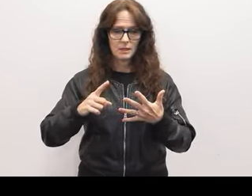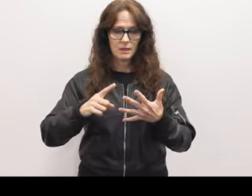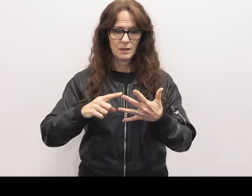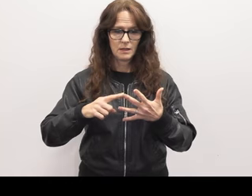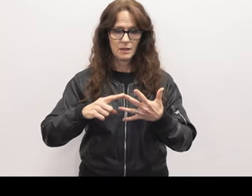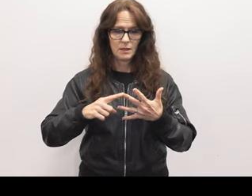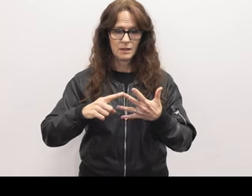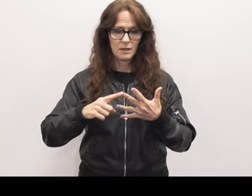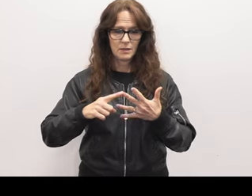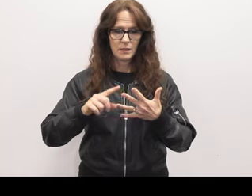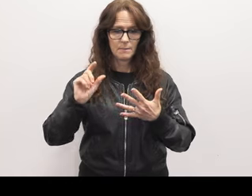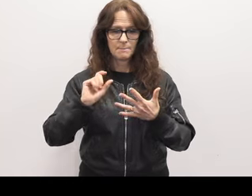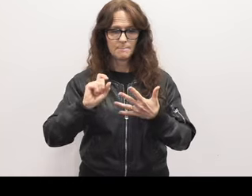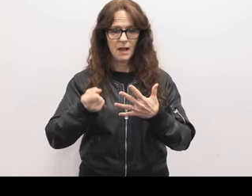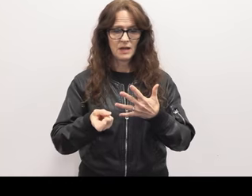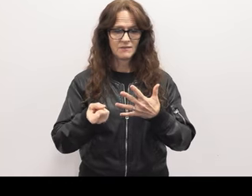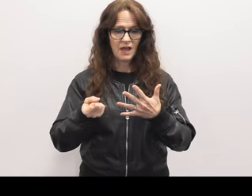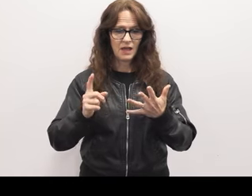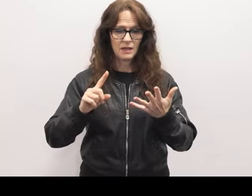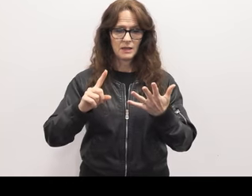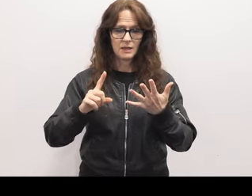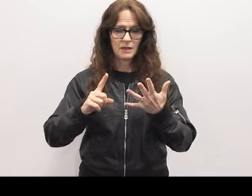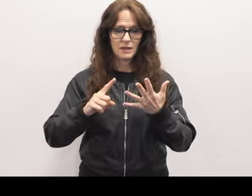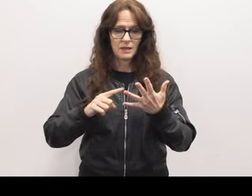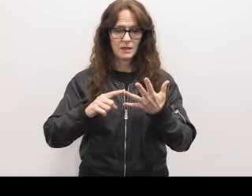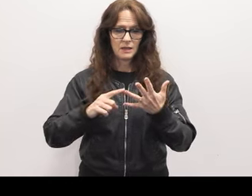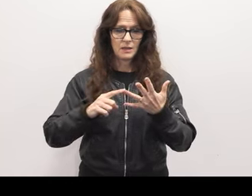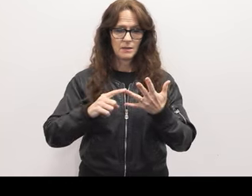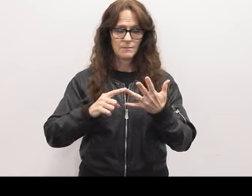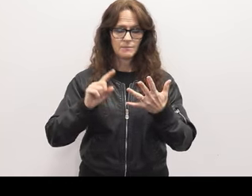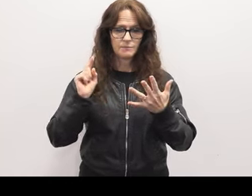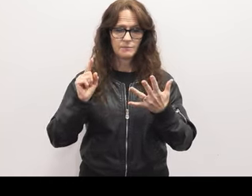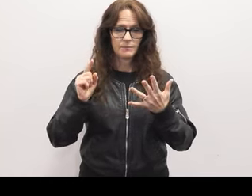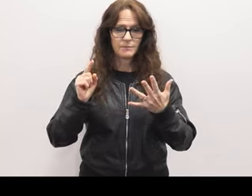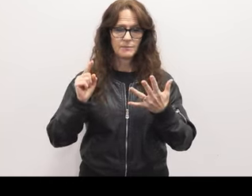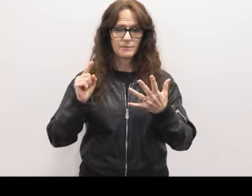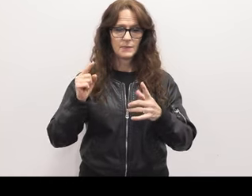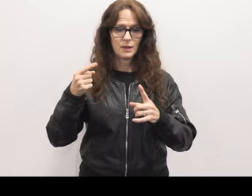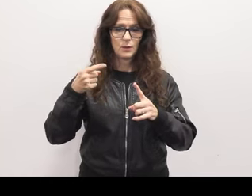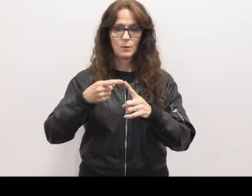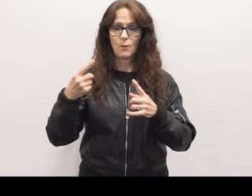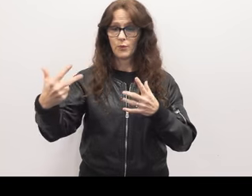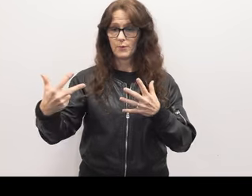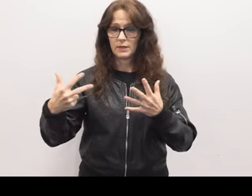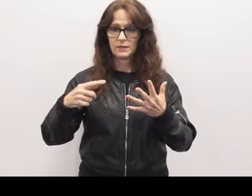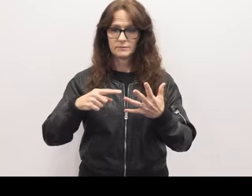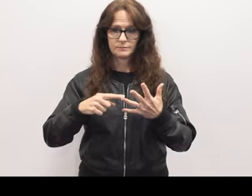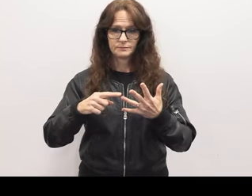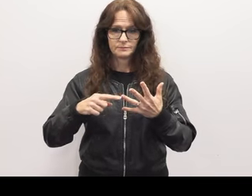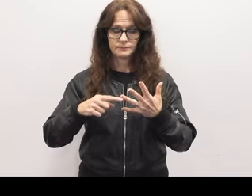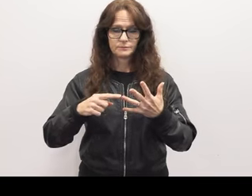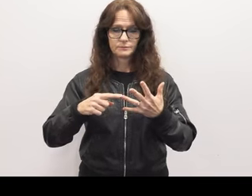[Diana Craighead] Modify. [Doug Otto] Which one are we talking about now? [AJ Crabill] Number three. [Doug Otto] Okay, keep.